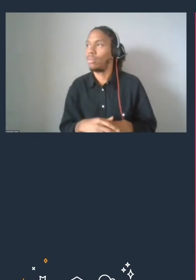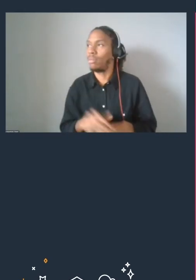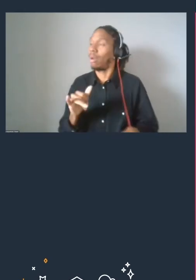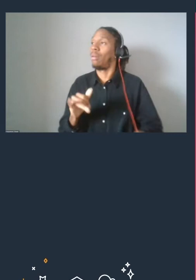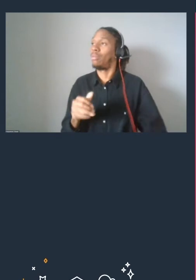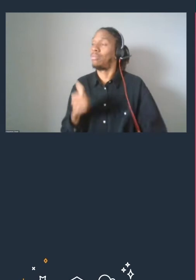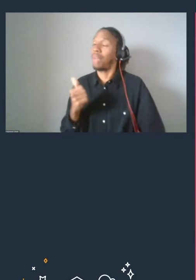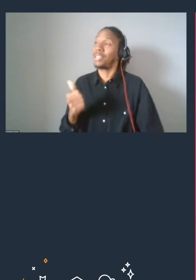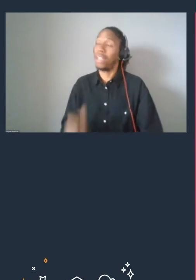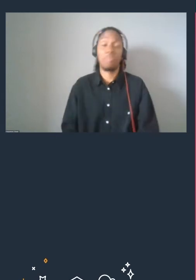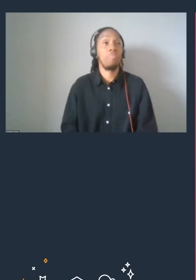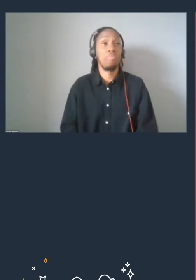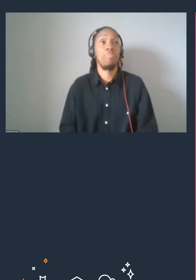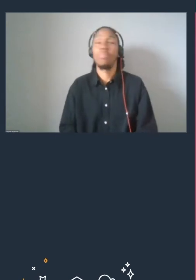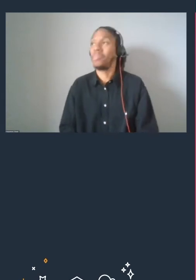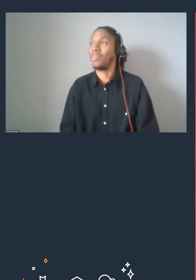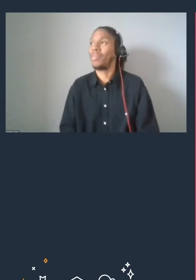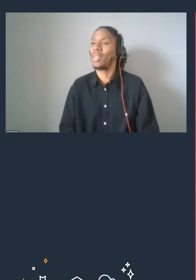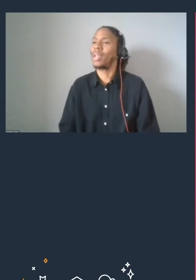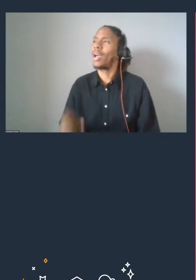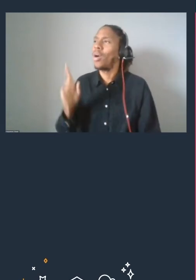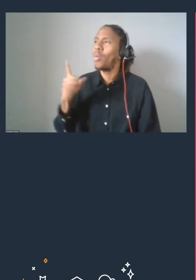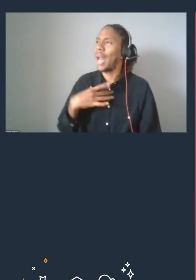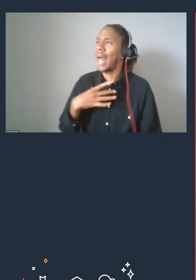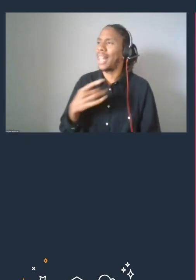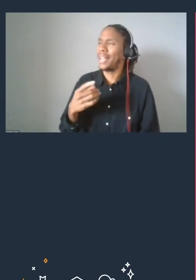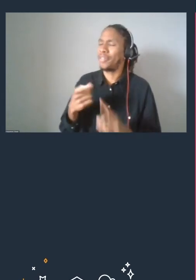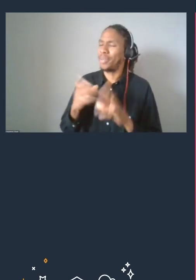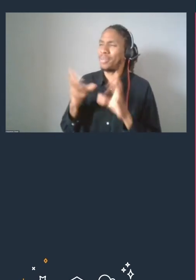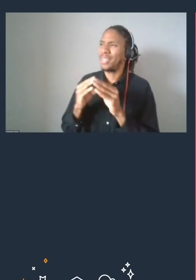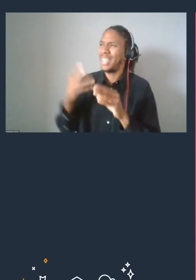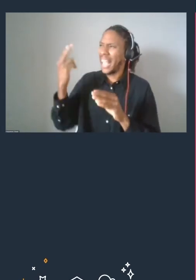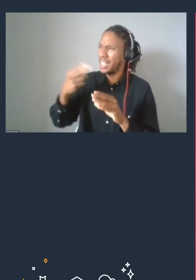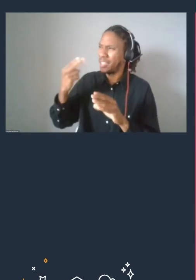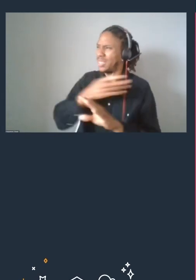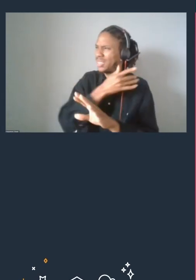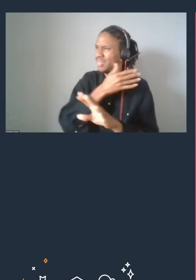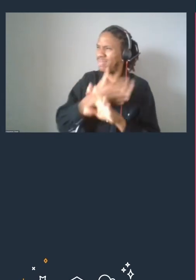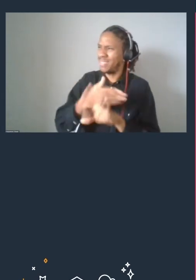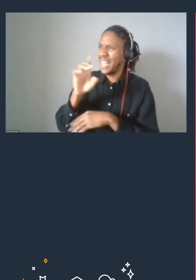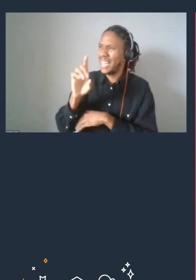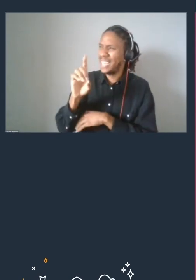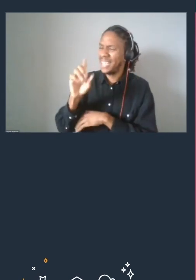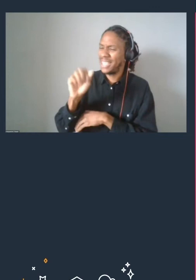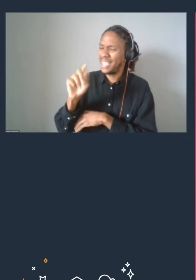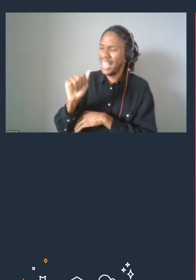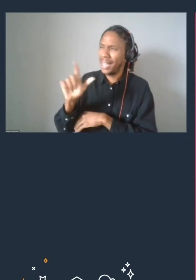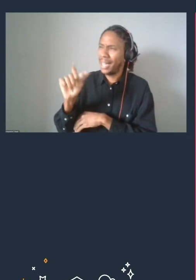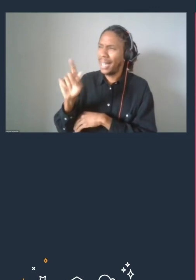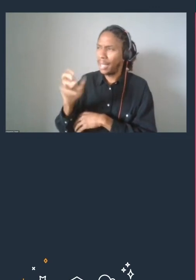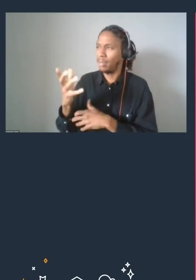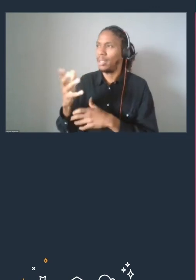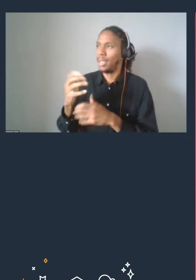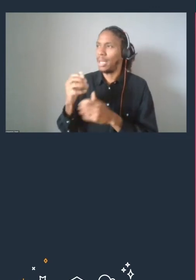Yeah, what I liked about this session too is just the history of data lake. How it's transformed over time.